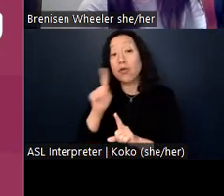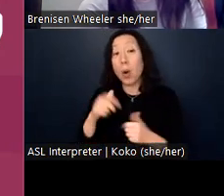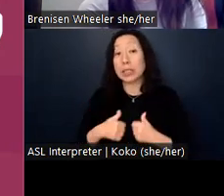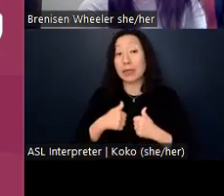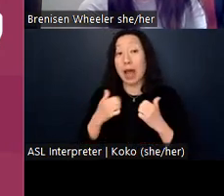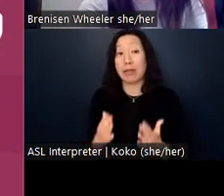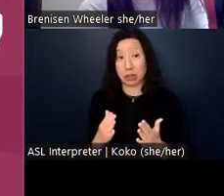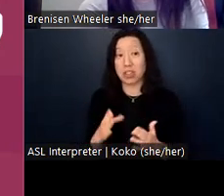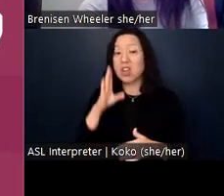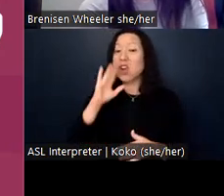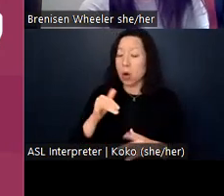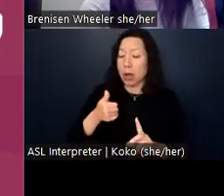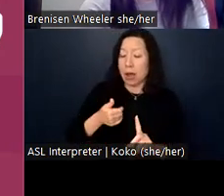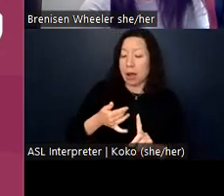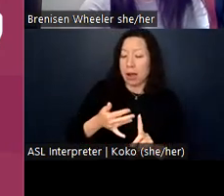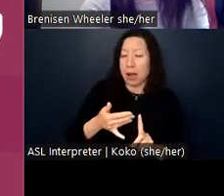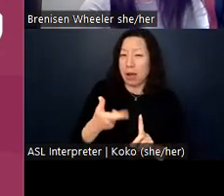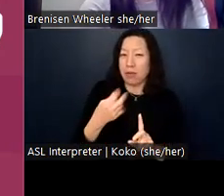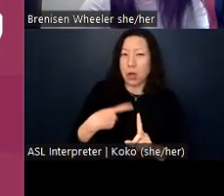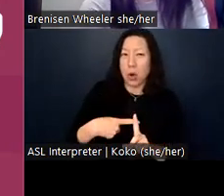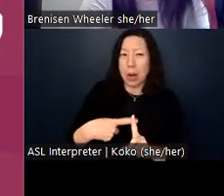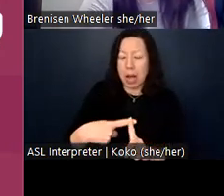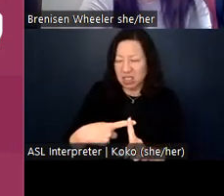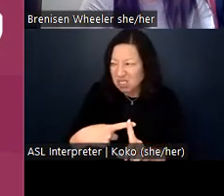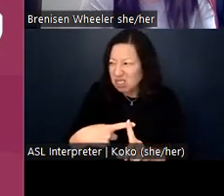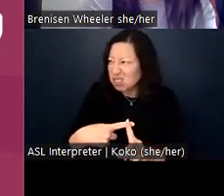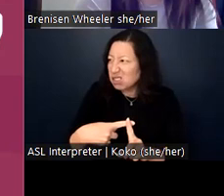of months, and they might realize why I haven't seen my family in like 6 months, and I always